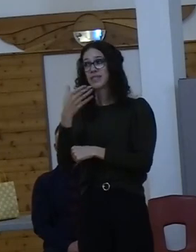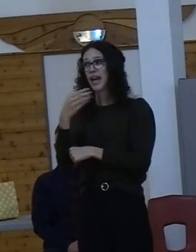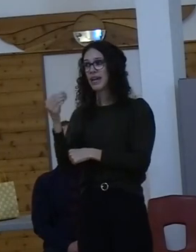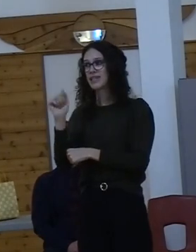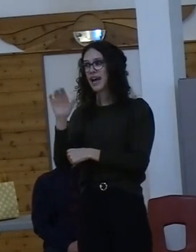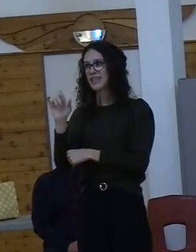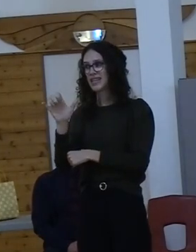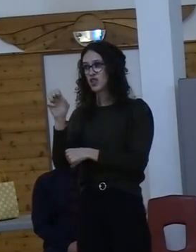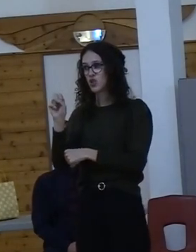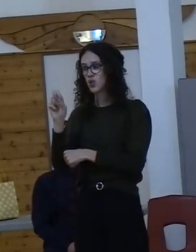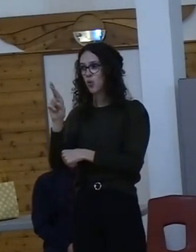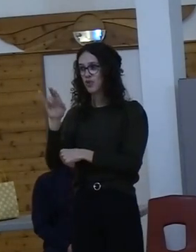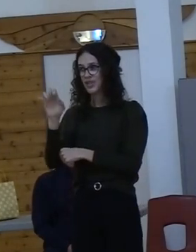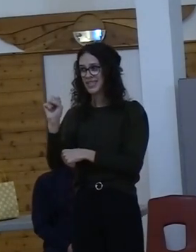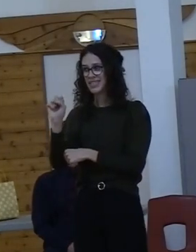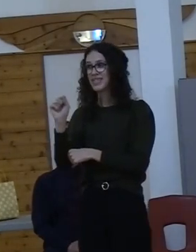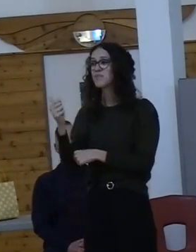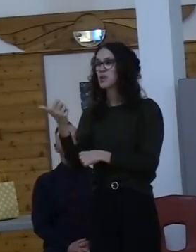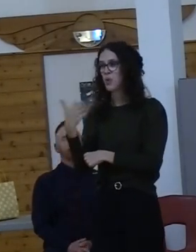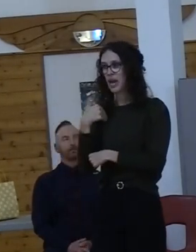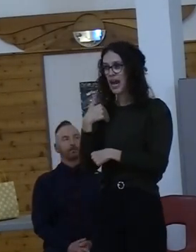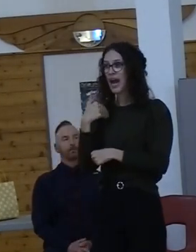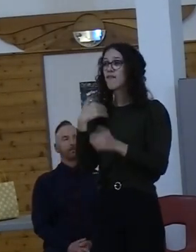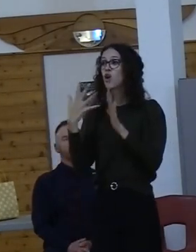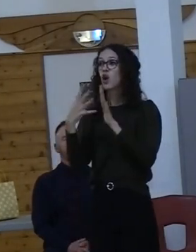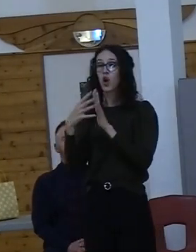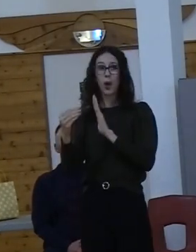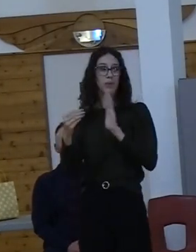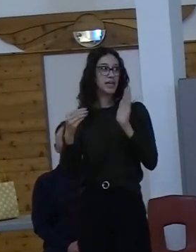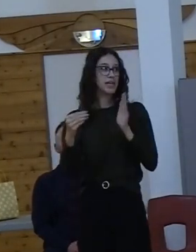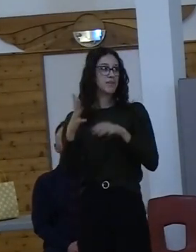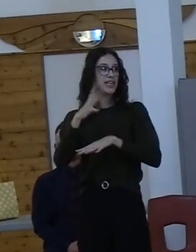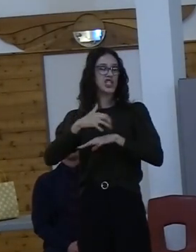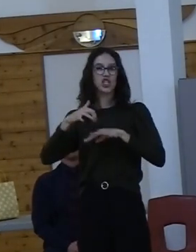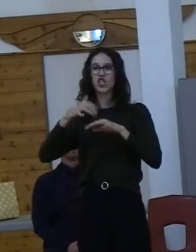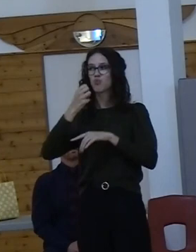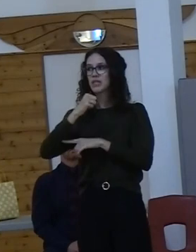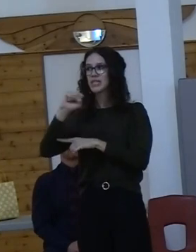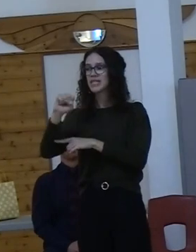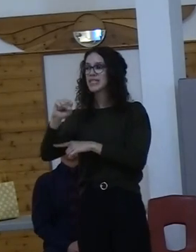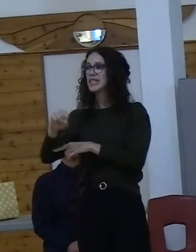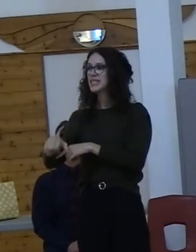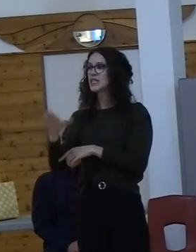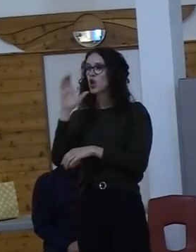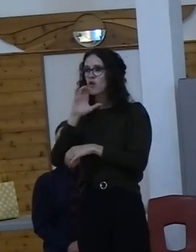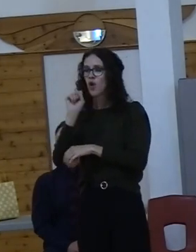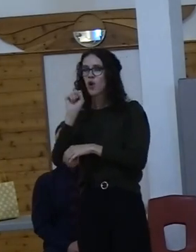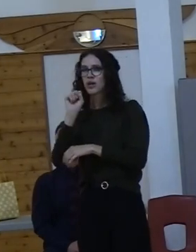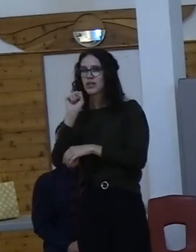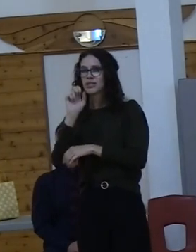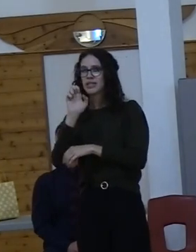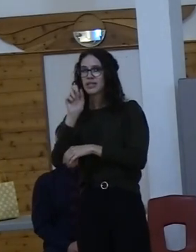We also have a copy of Indigenous Resistance, Seeking Wholeness Every Day. That book is by Kaitlin B. Curtis.